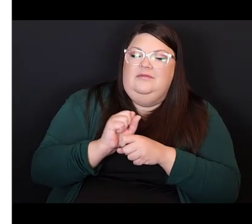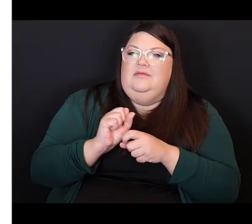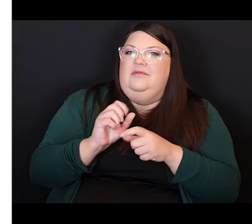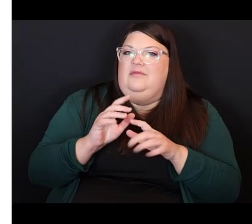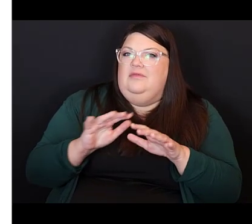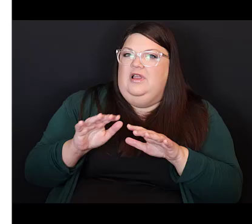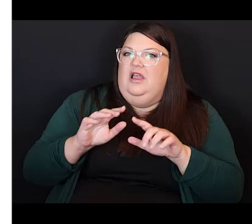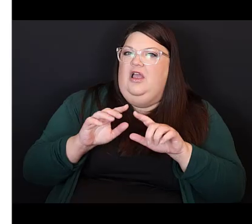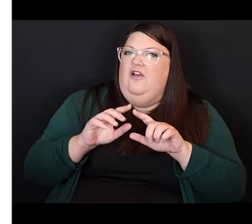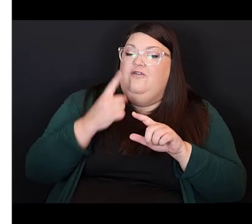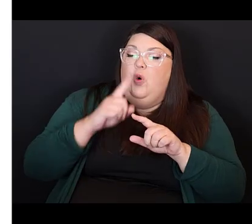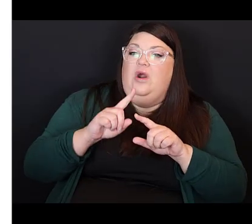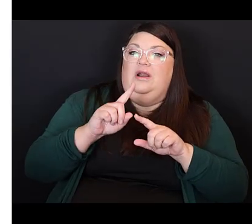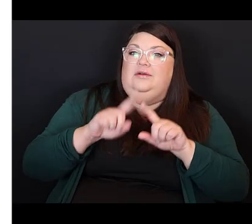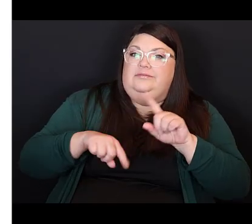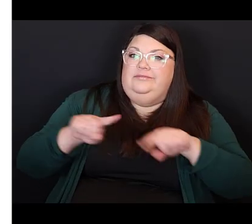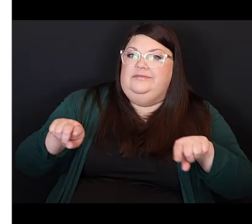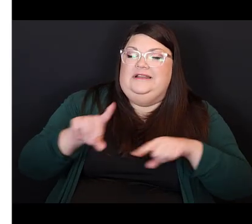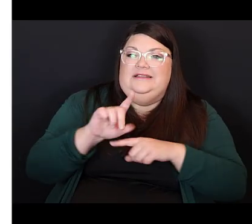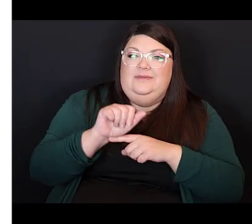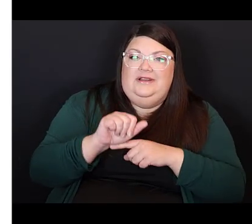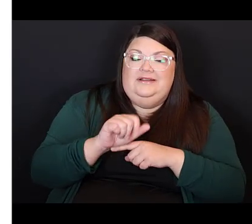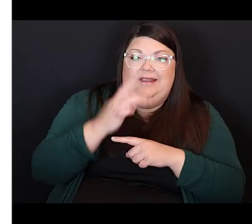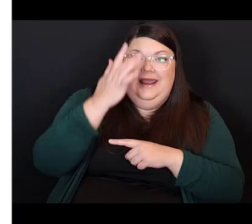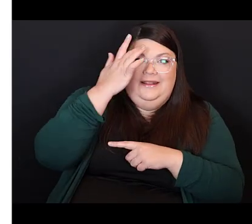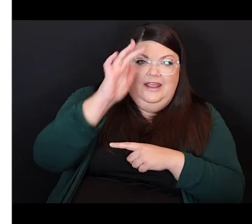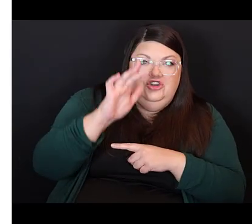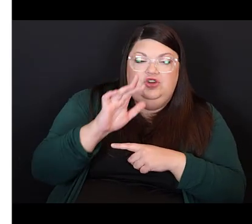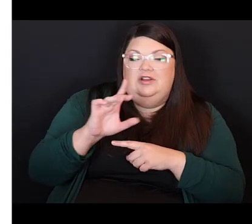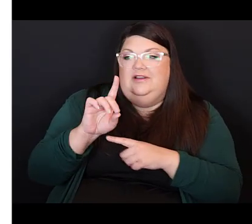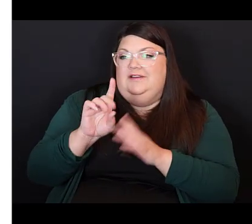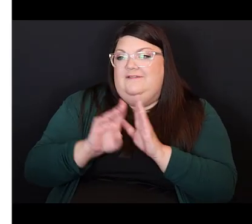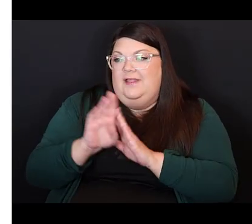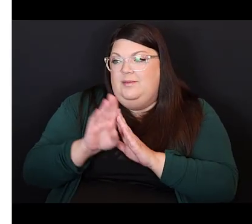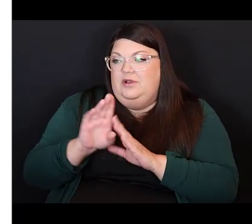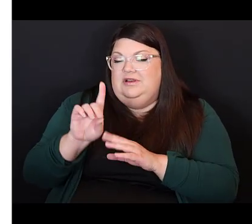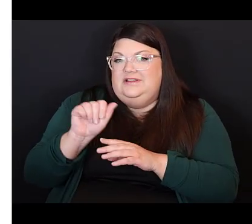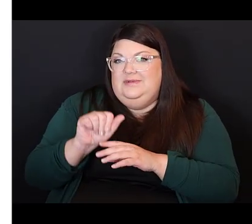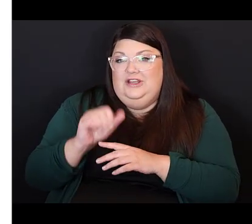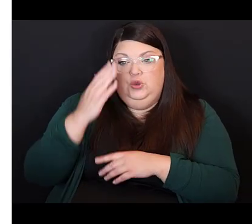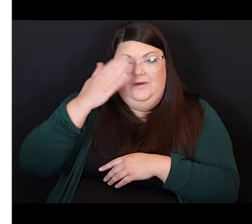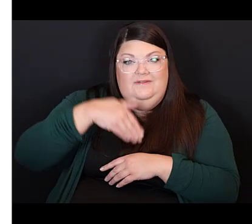disabilities from intellectual and developmental disabilities to invisible disabilities.